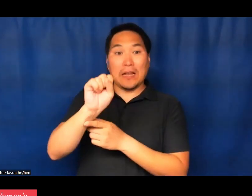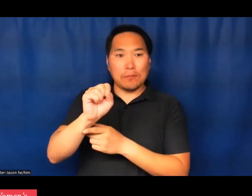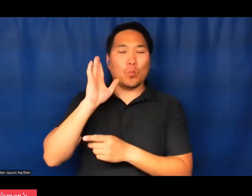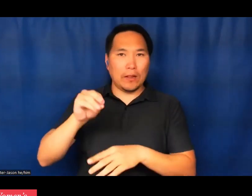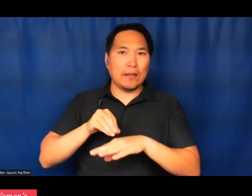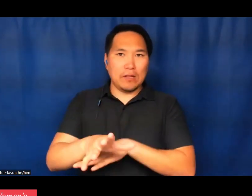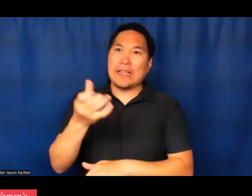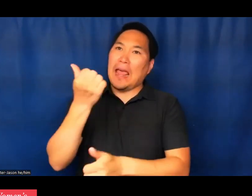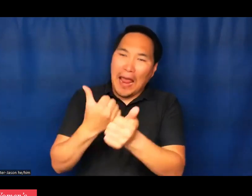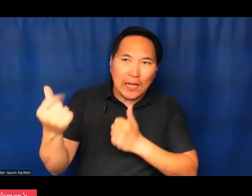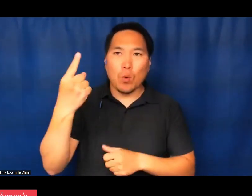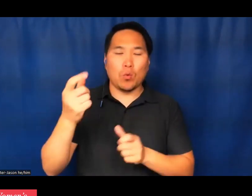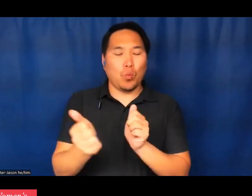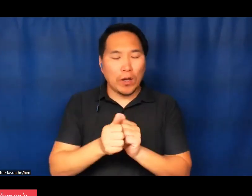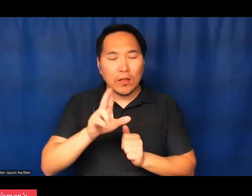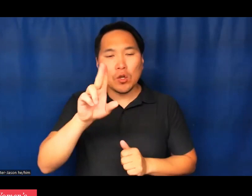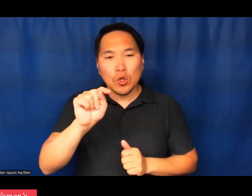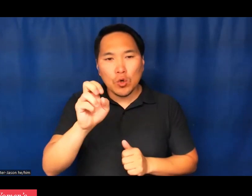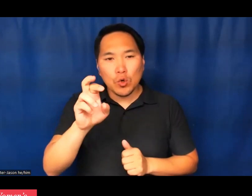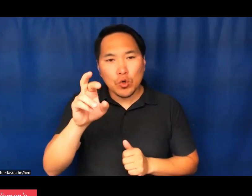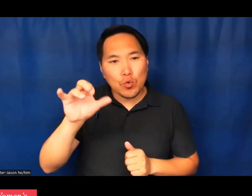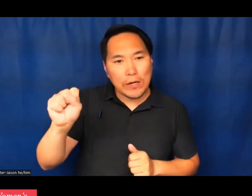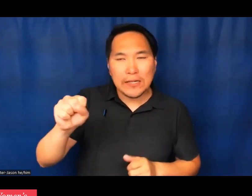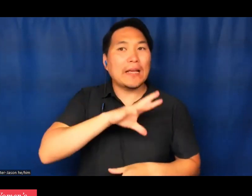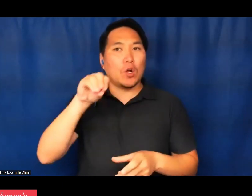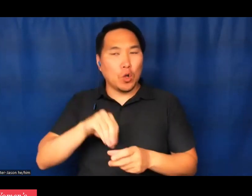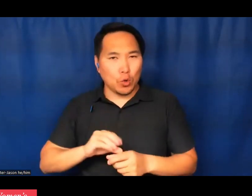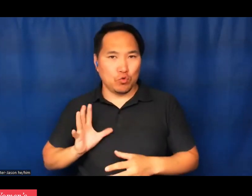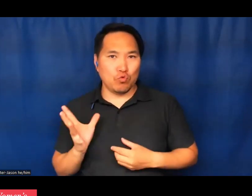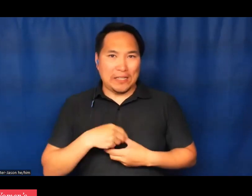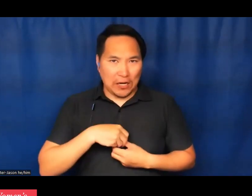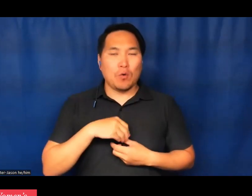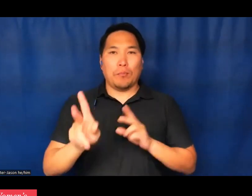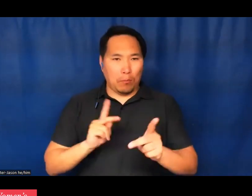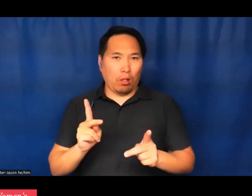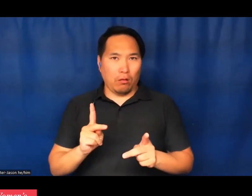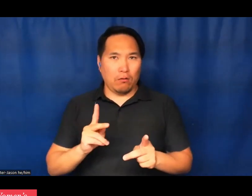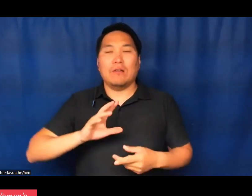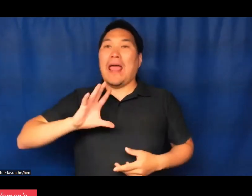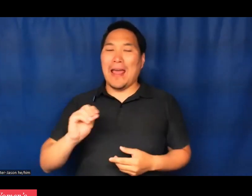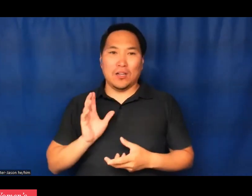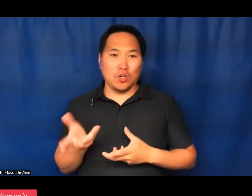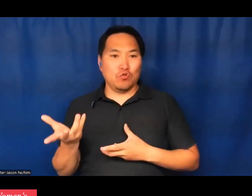with a uterus, including transgender people, and transgender people and non-binary people